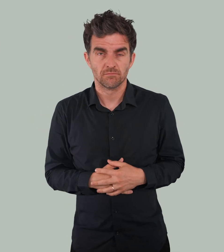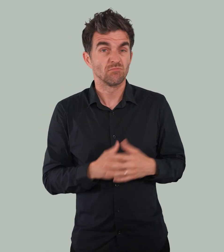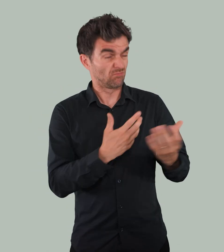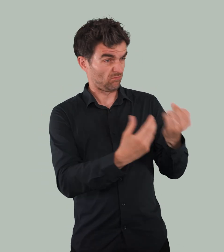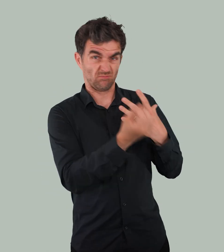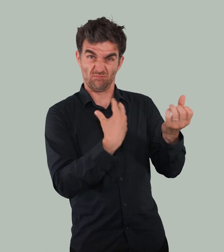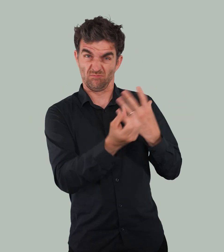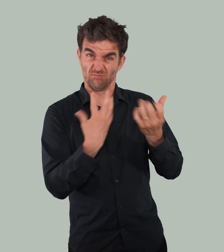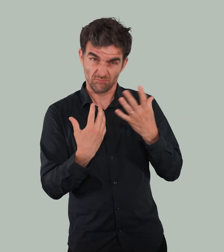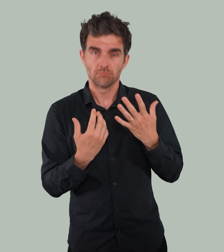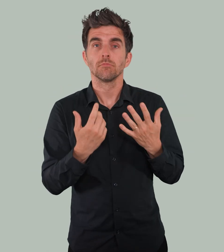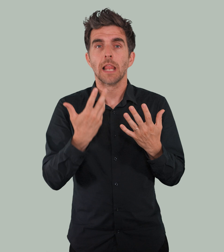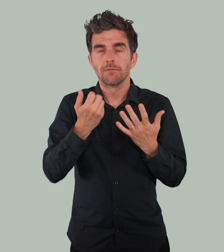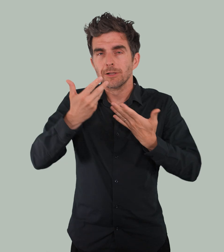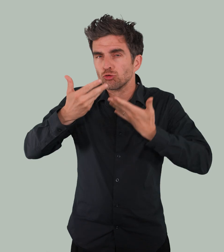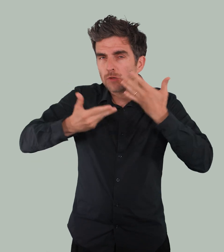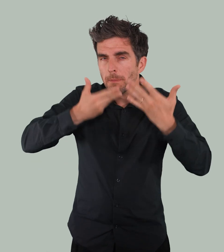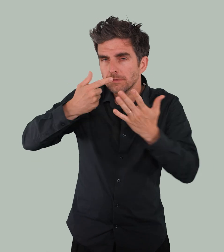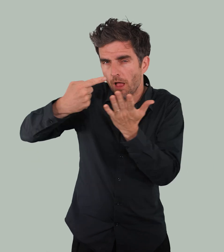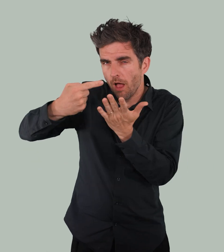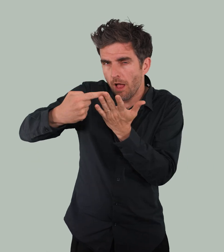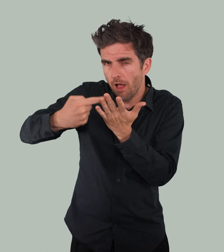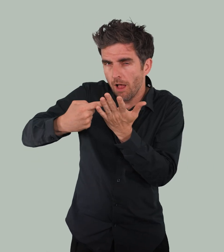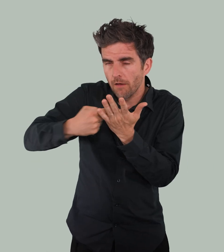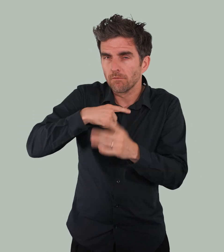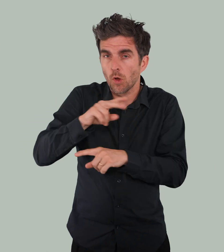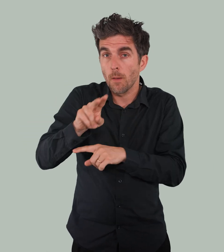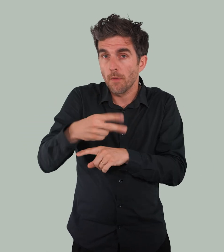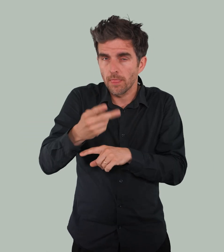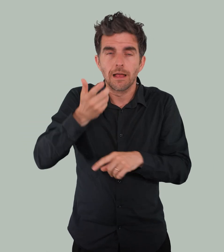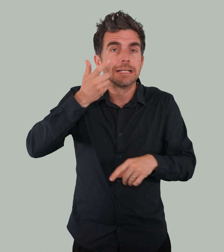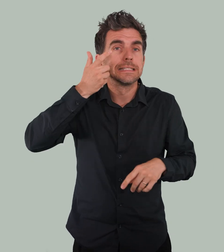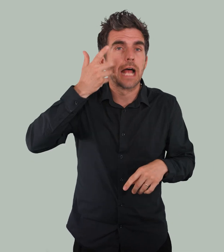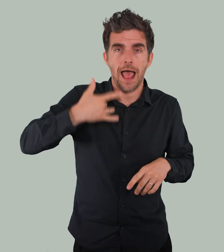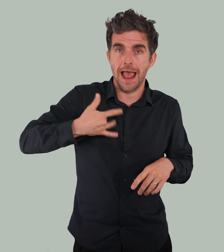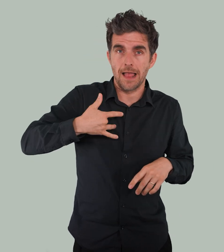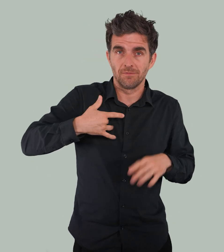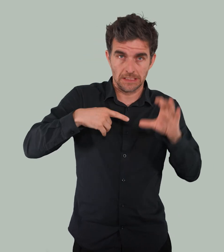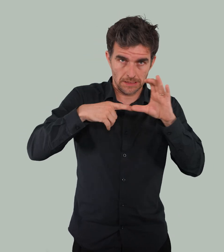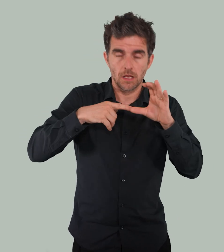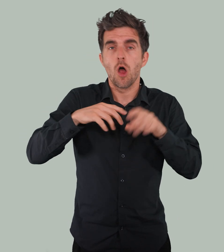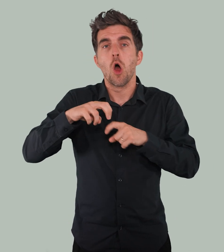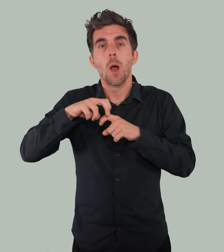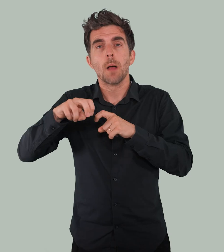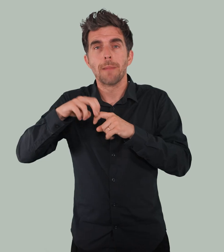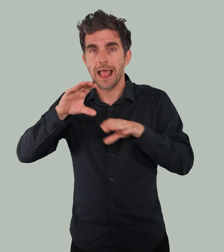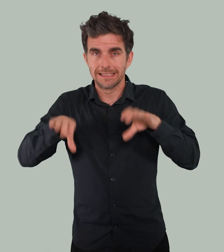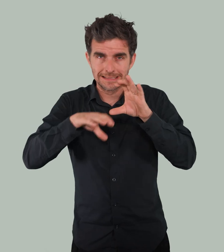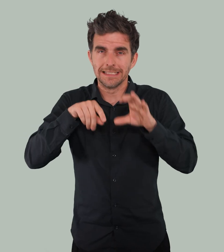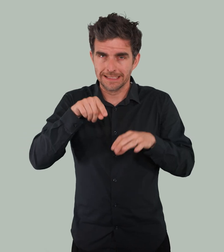Respondents say that the descriptors for both Daily Living and Mobility